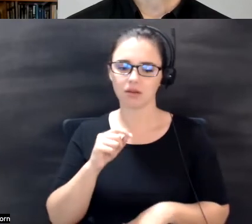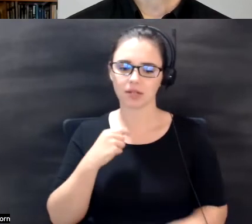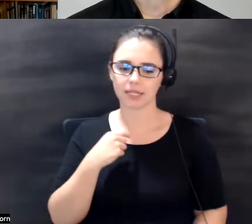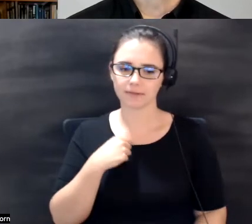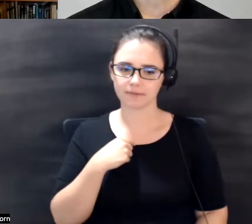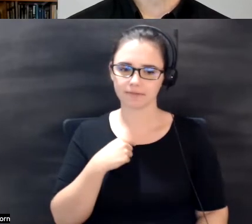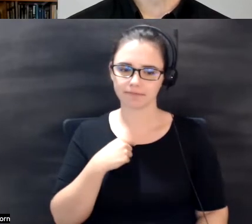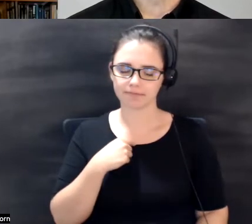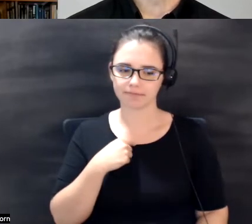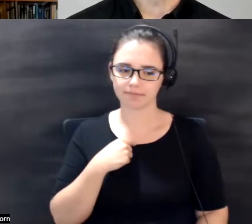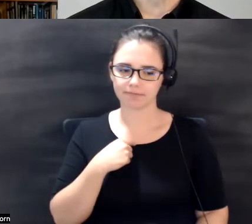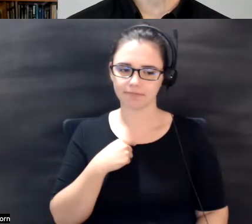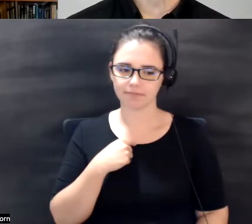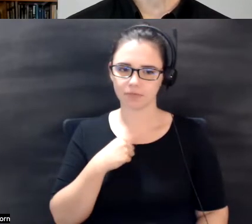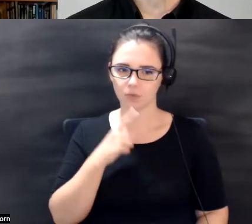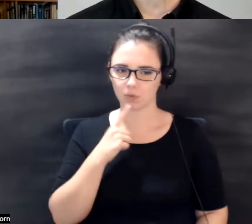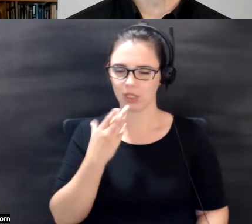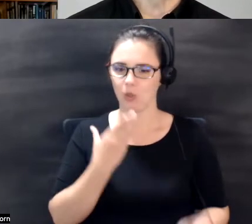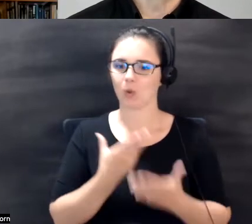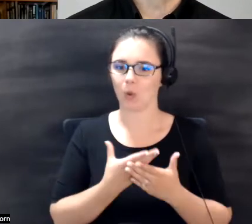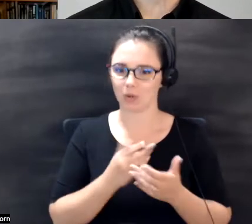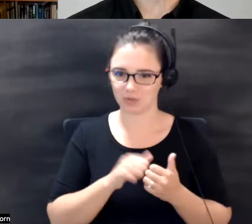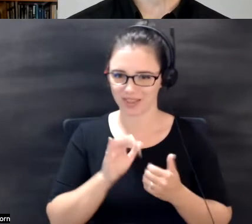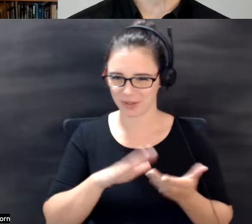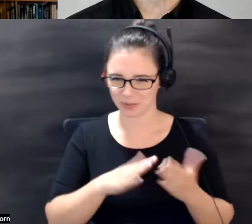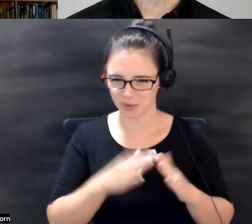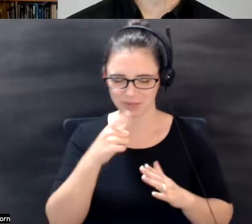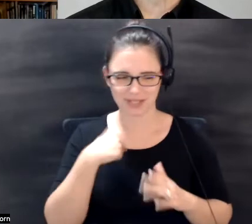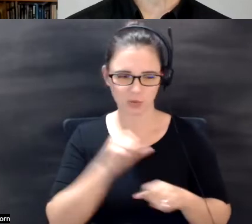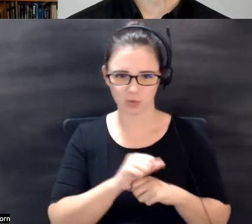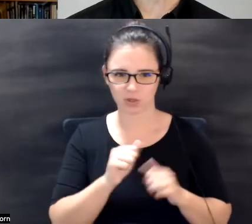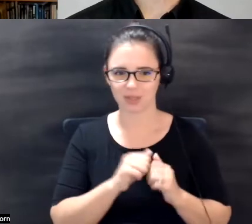ve I was very very close with the community, because I worked at the CMA for 15 years.